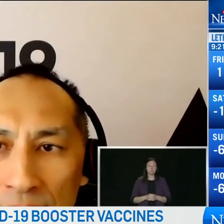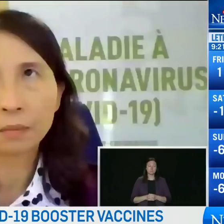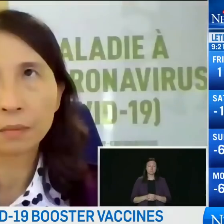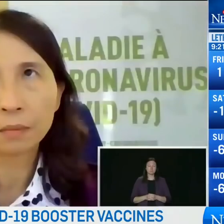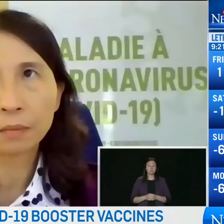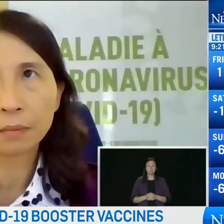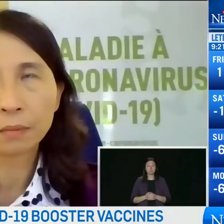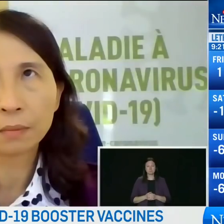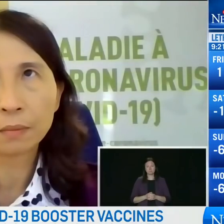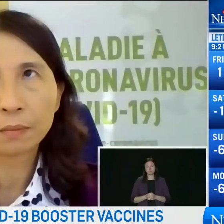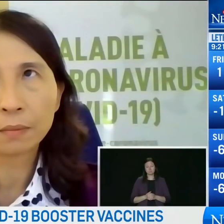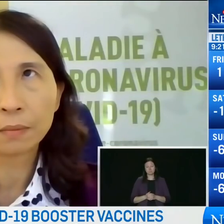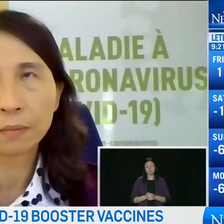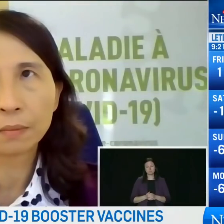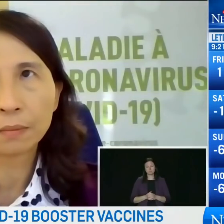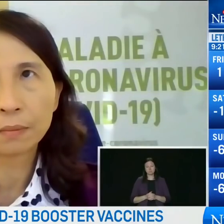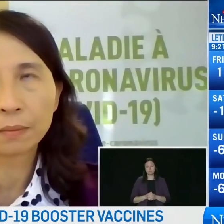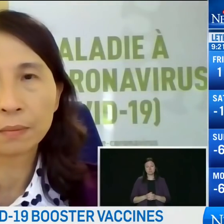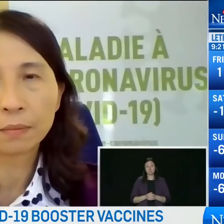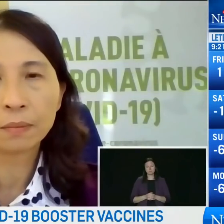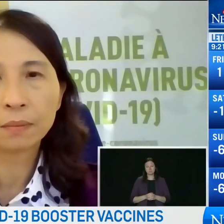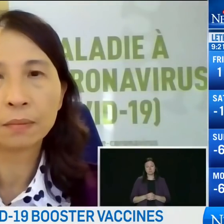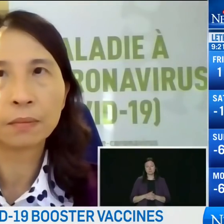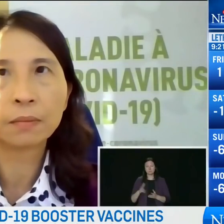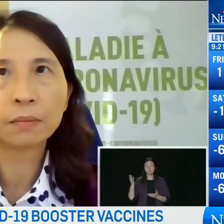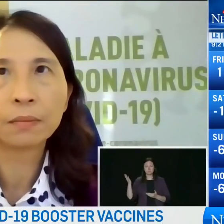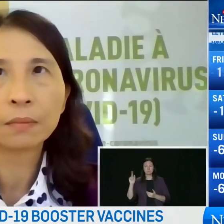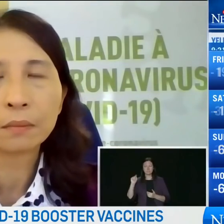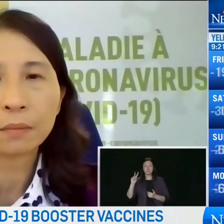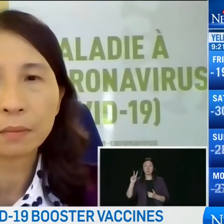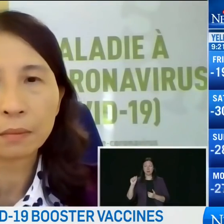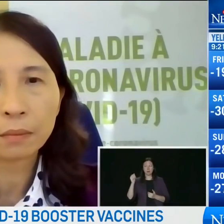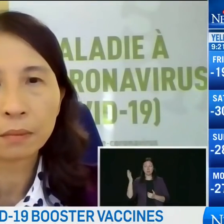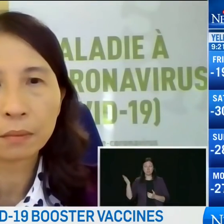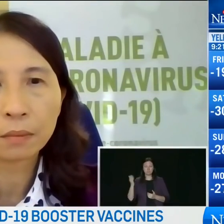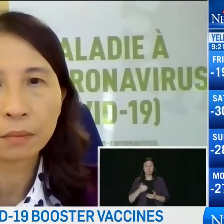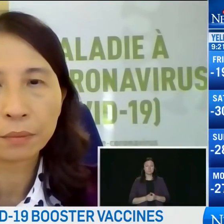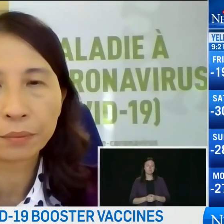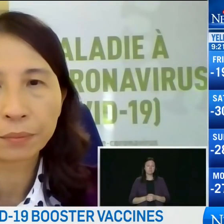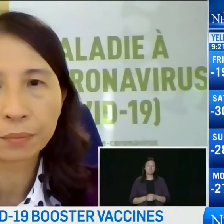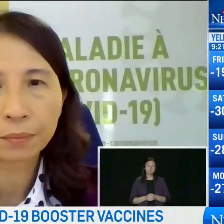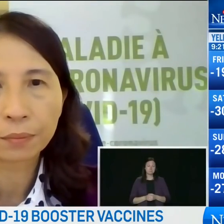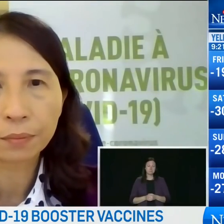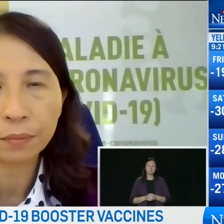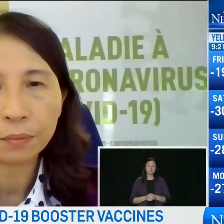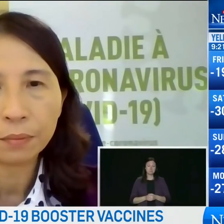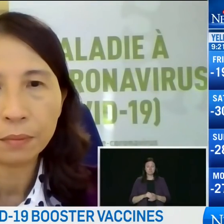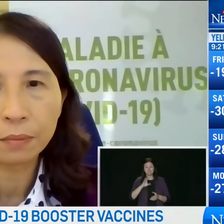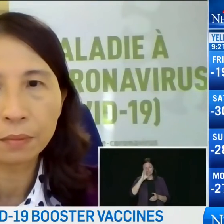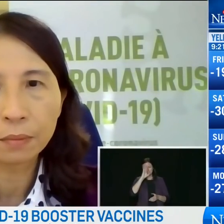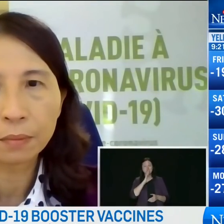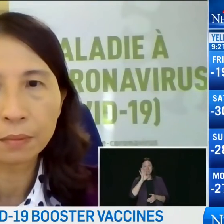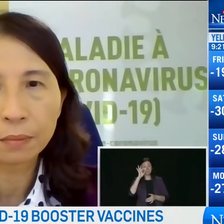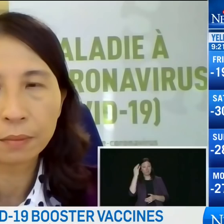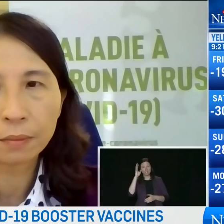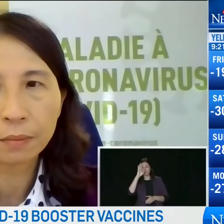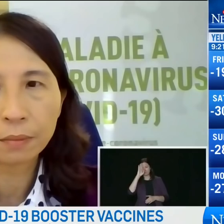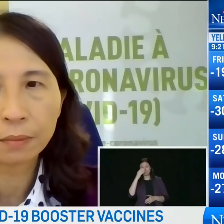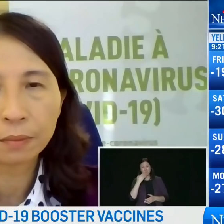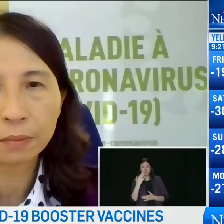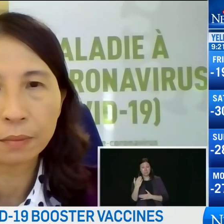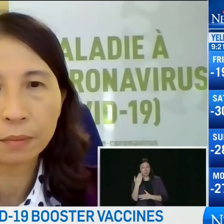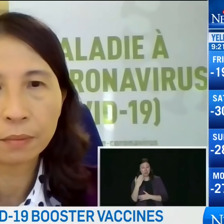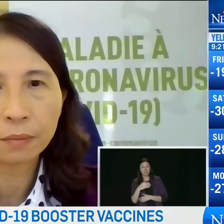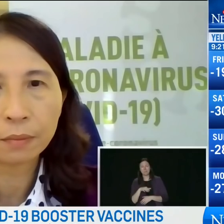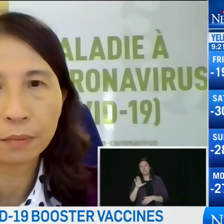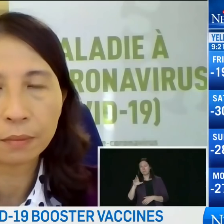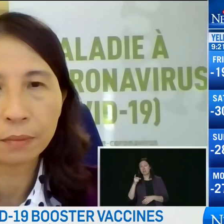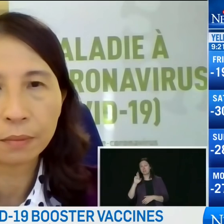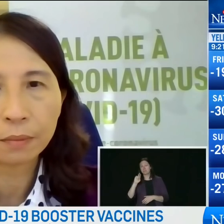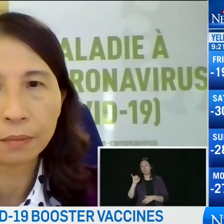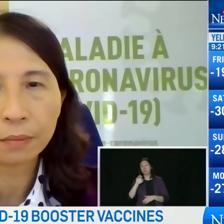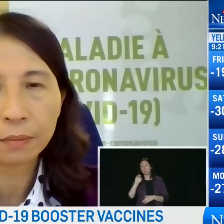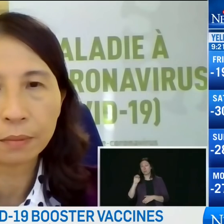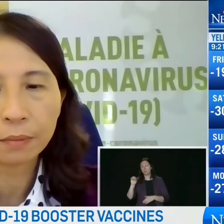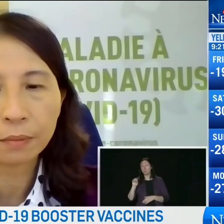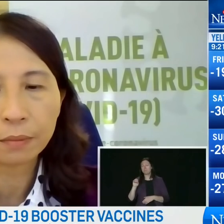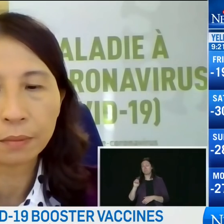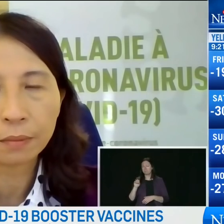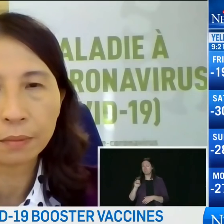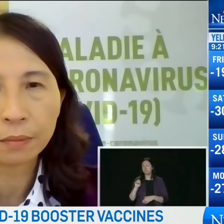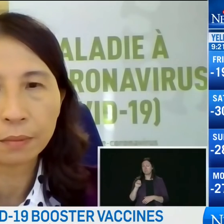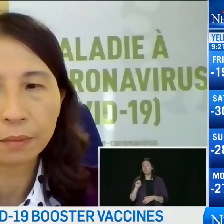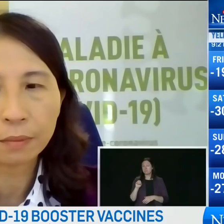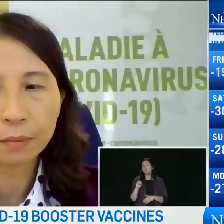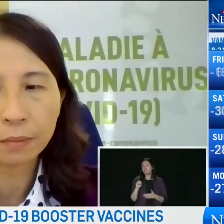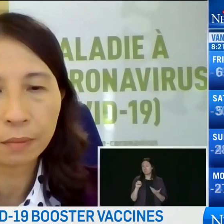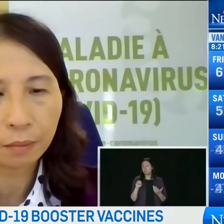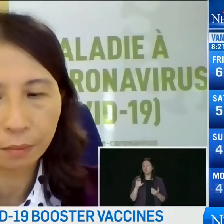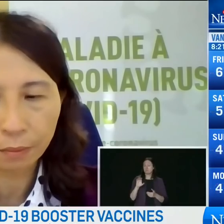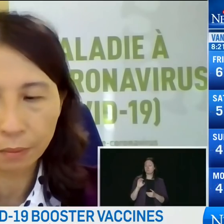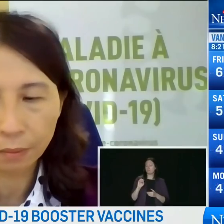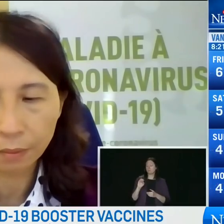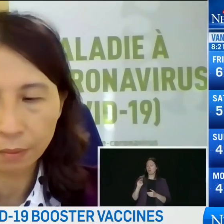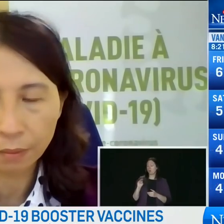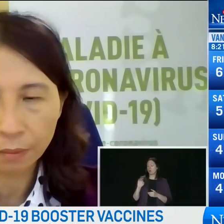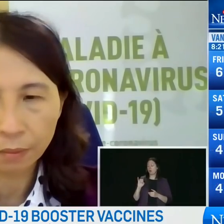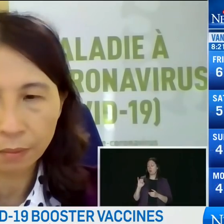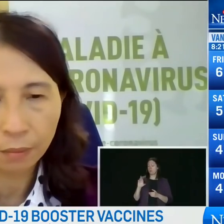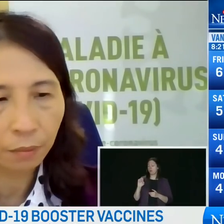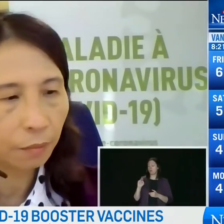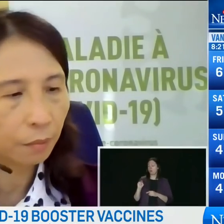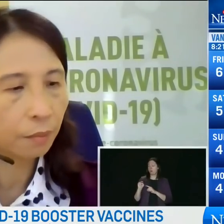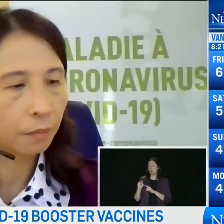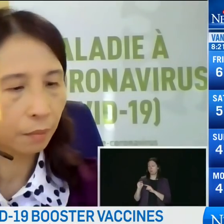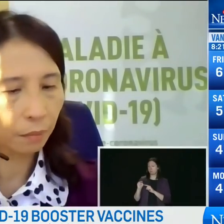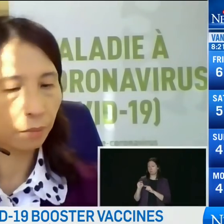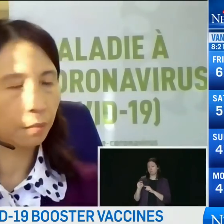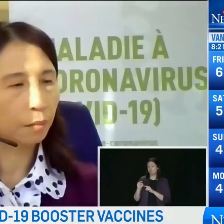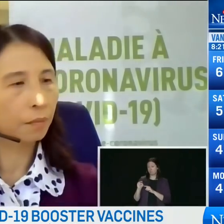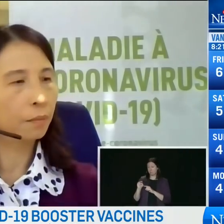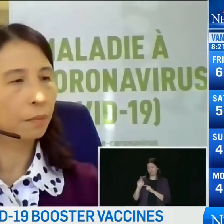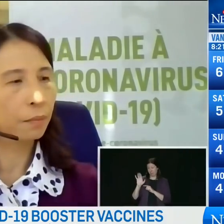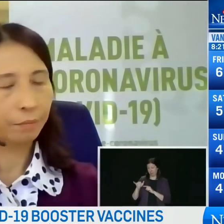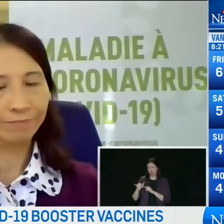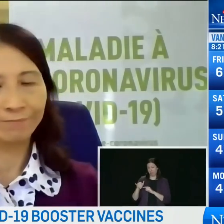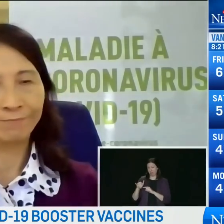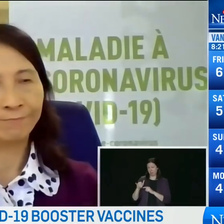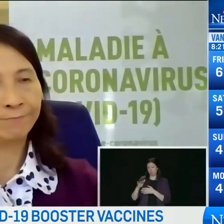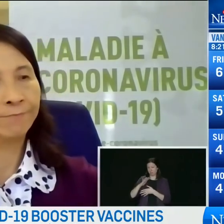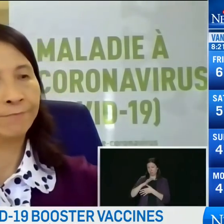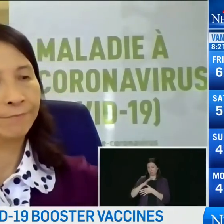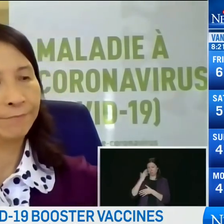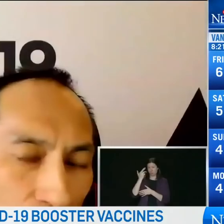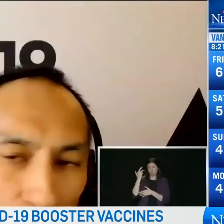PRESS STAR ONE.